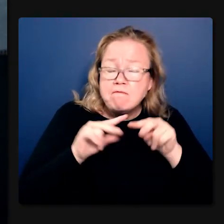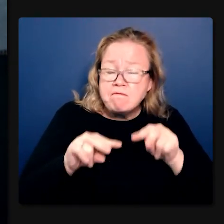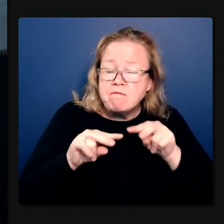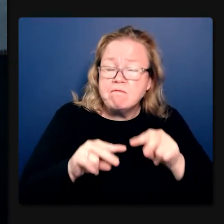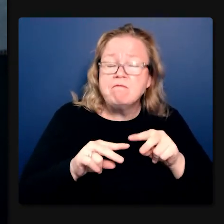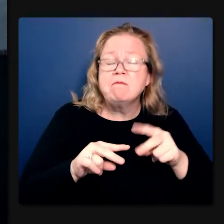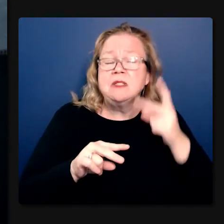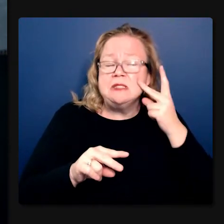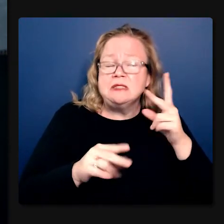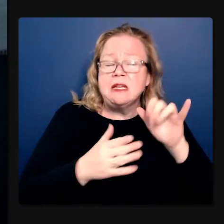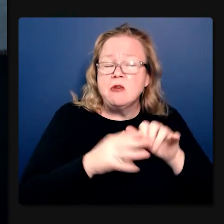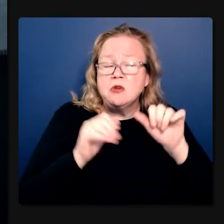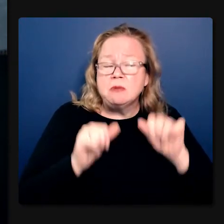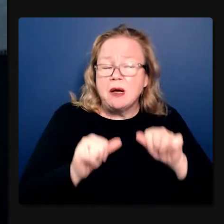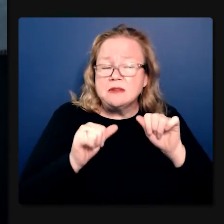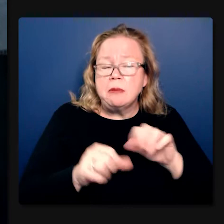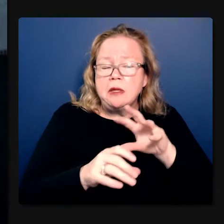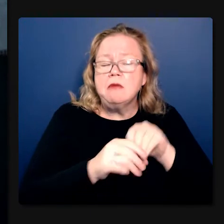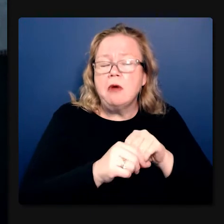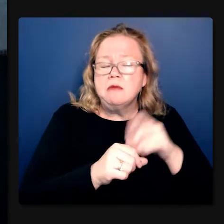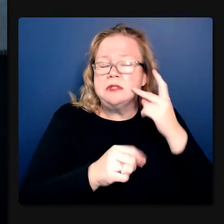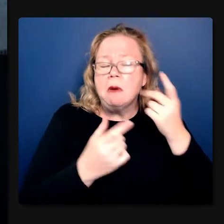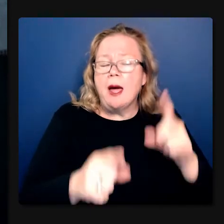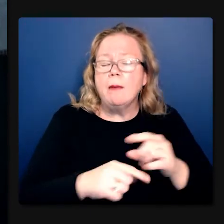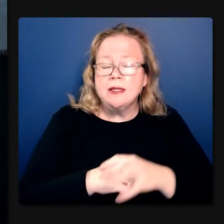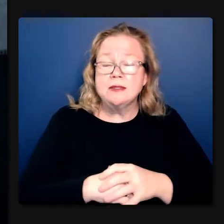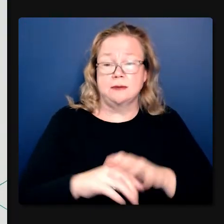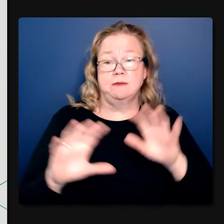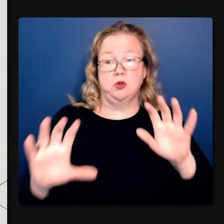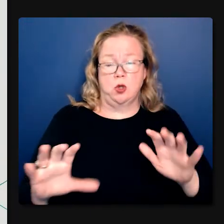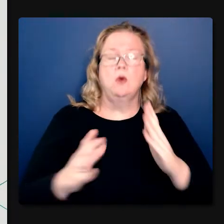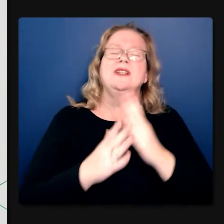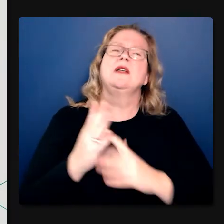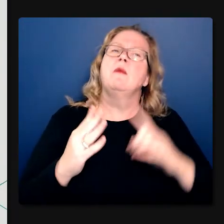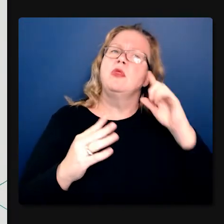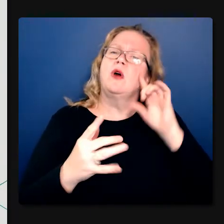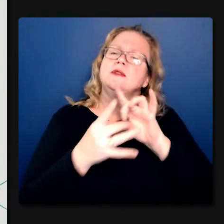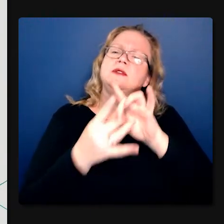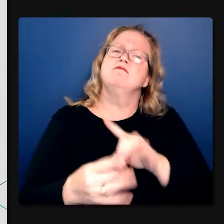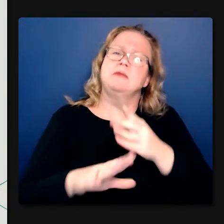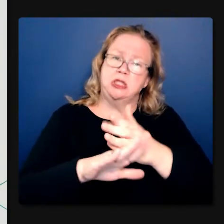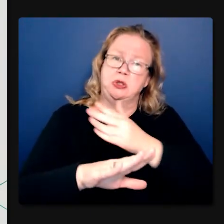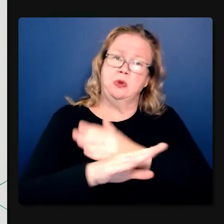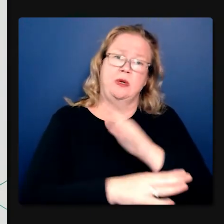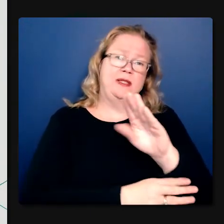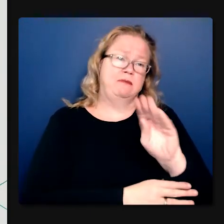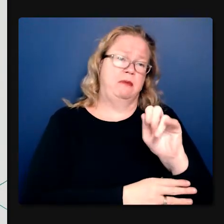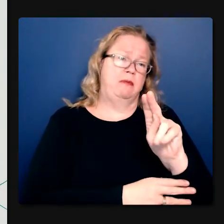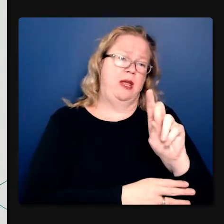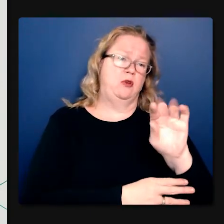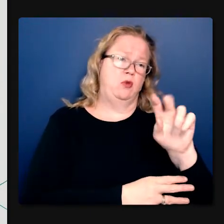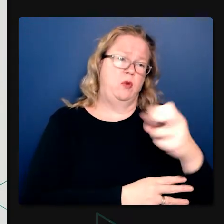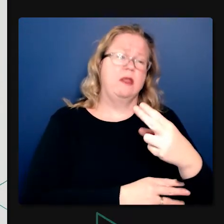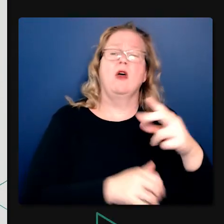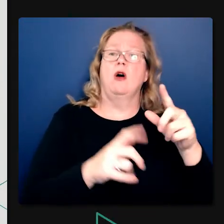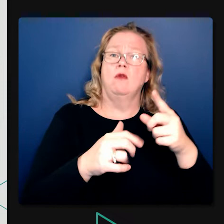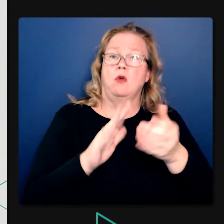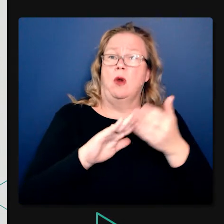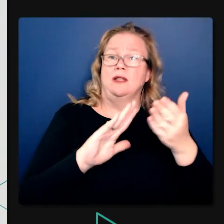and driving what that possibility space could be. Here are some thoughts around increasing bandwidth of runtime calculations.